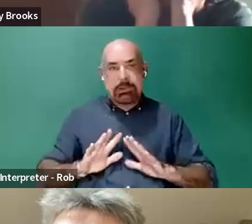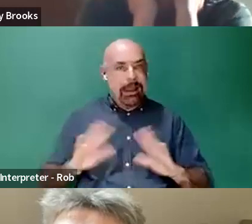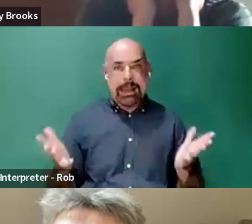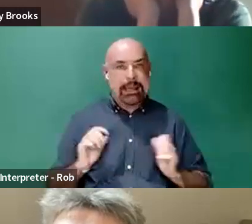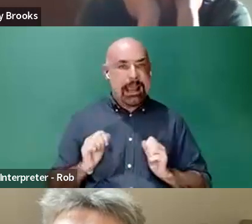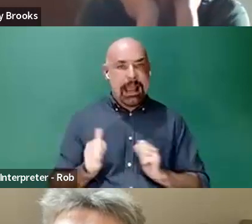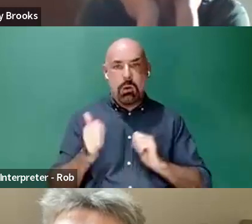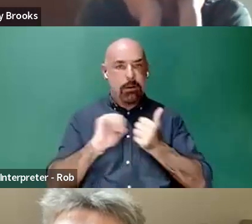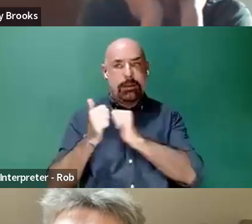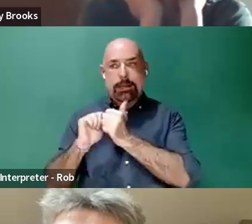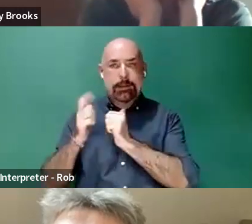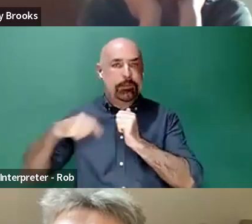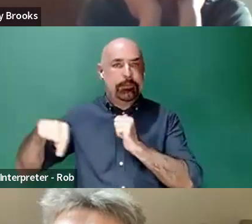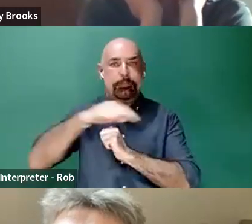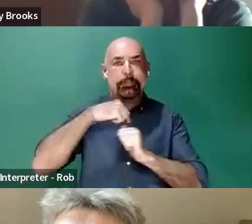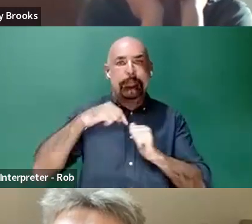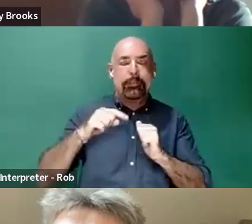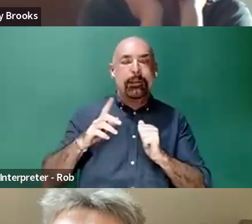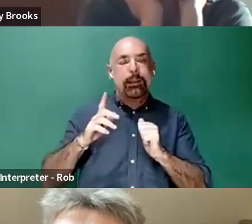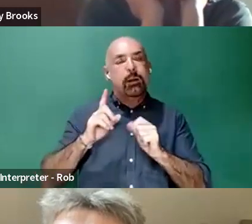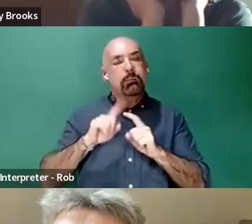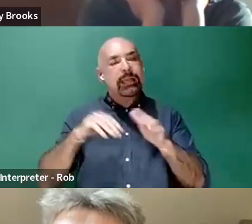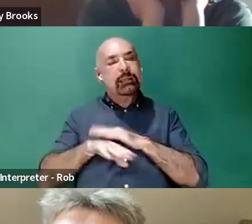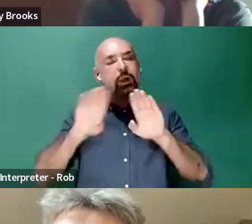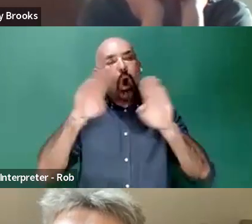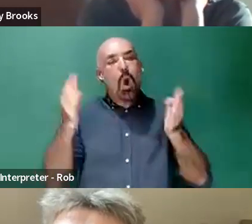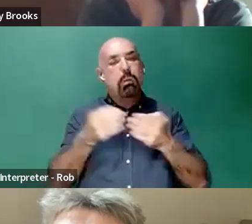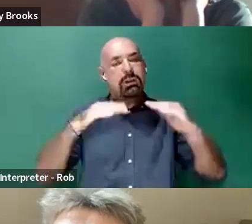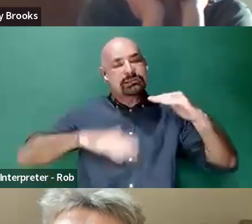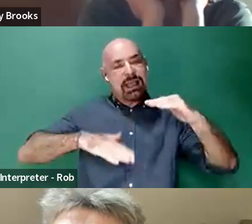the world, but particularly our peers in the Global South. Also by being an online resource,